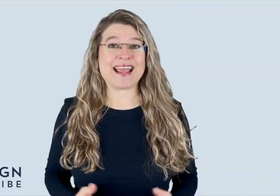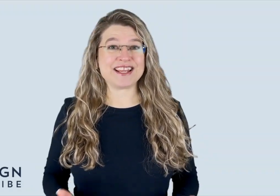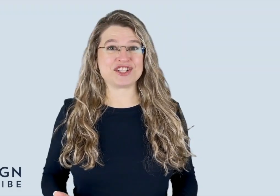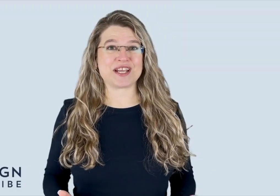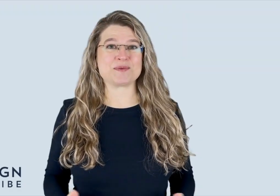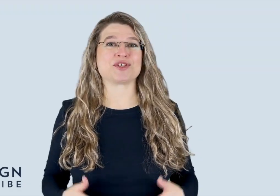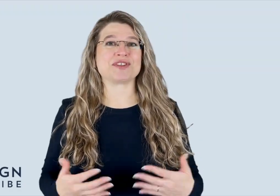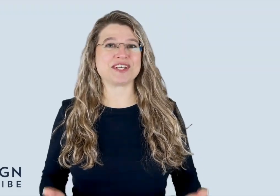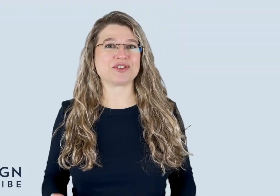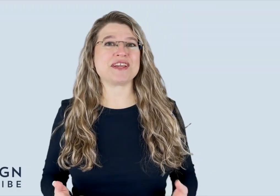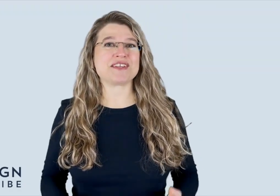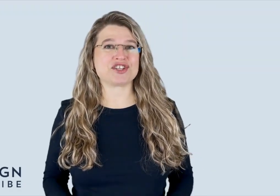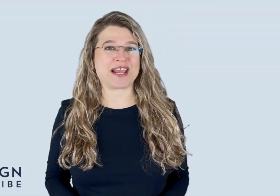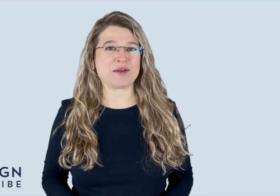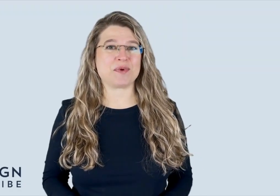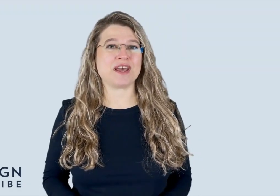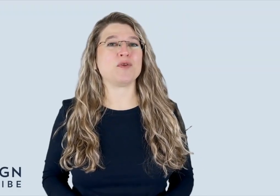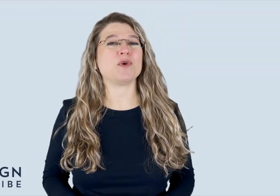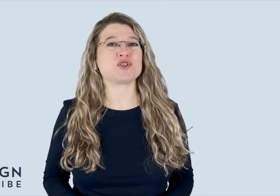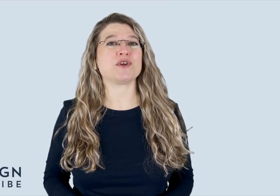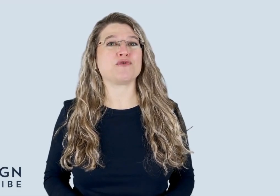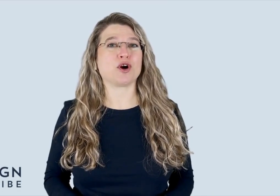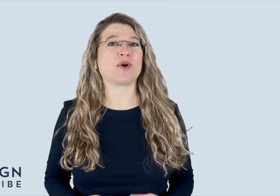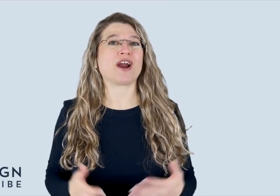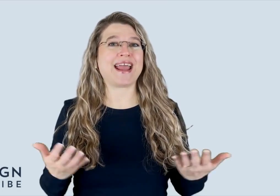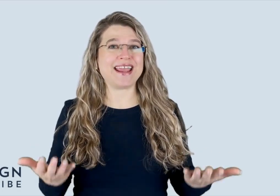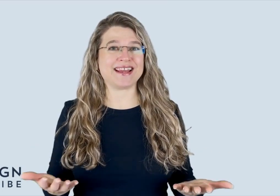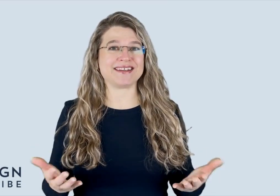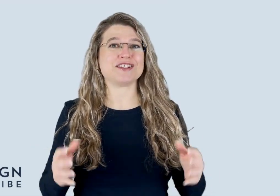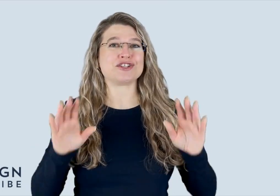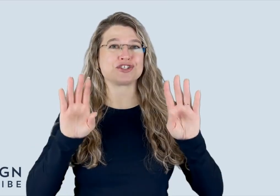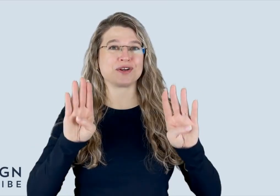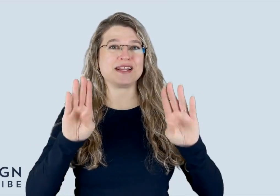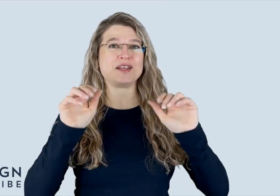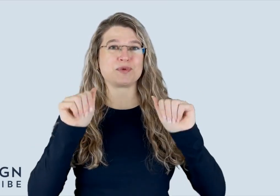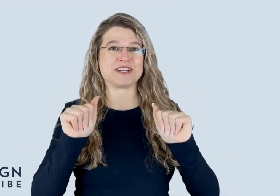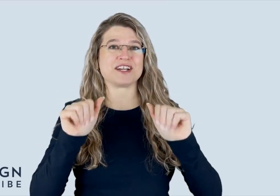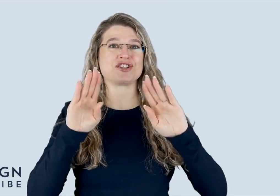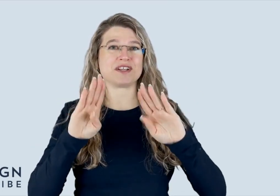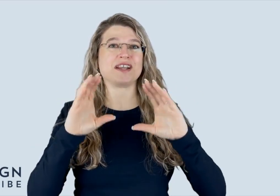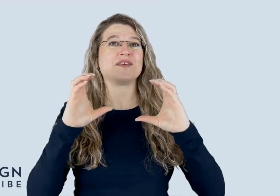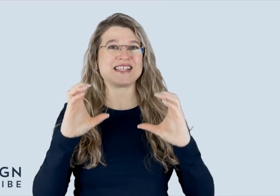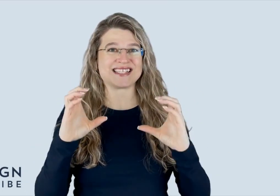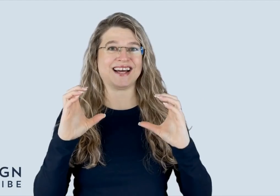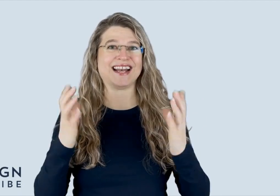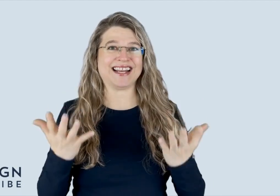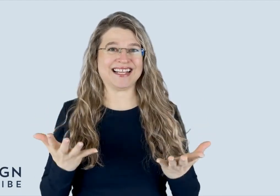Hand shapes are literally the shape in which we form our hand during the production of a sign.